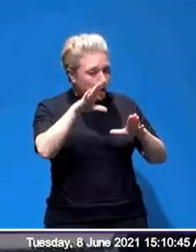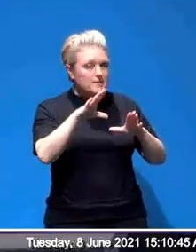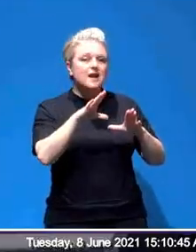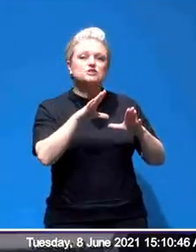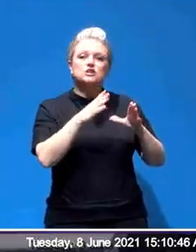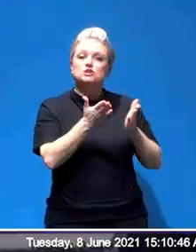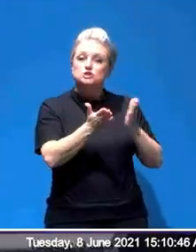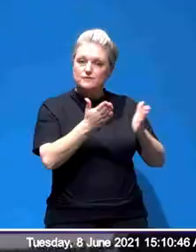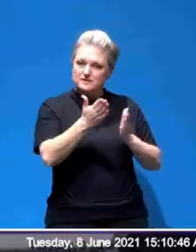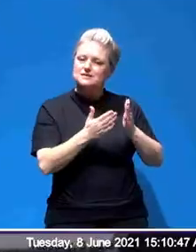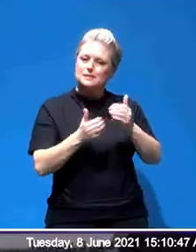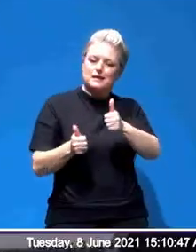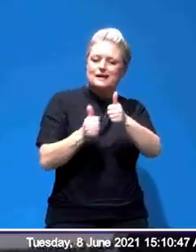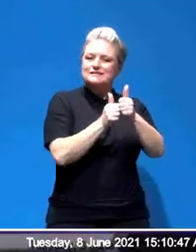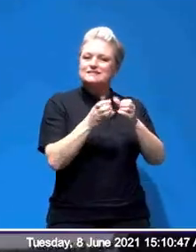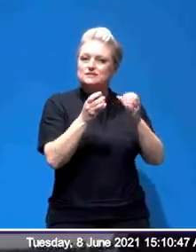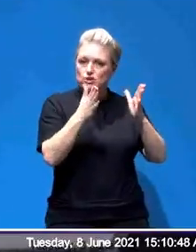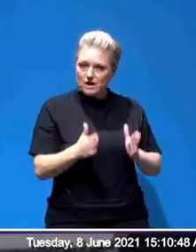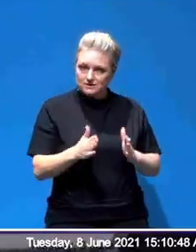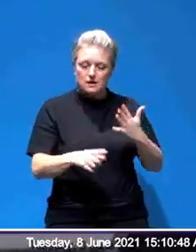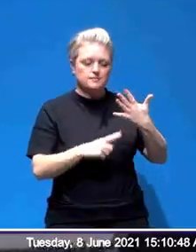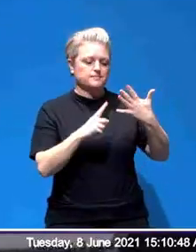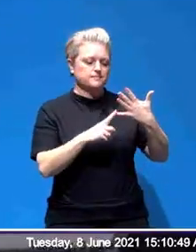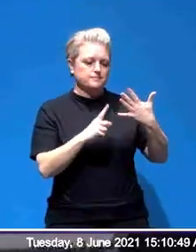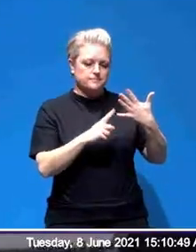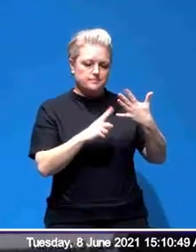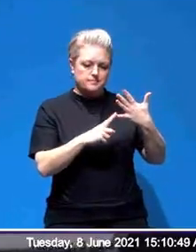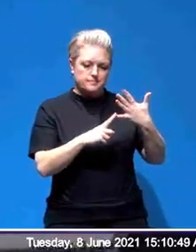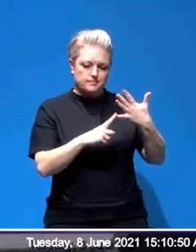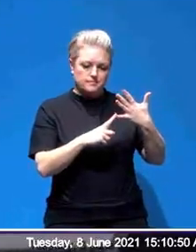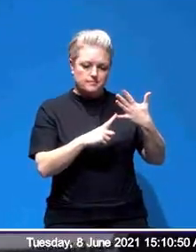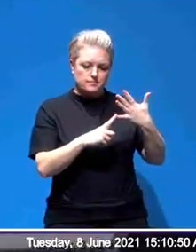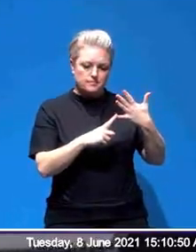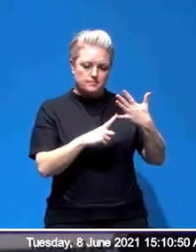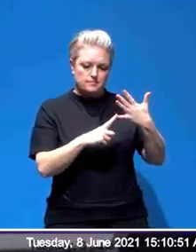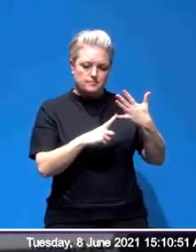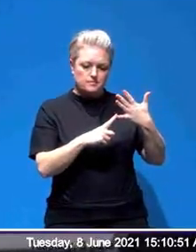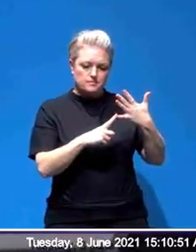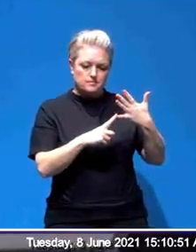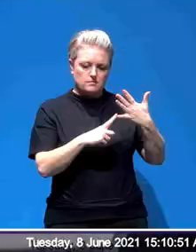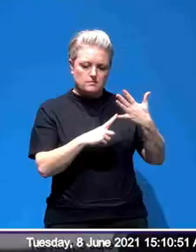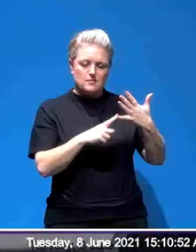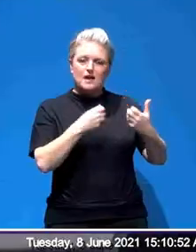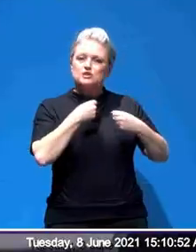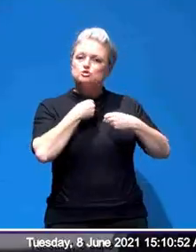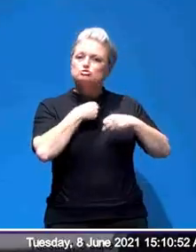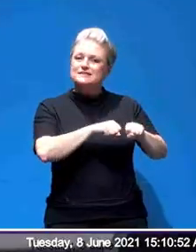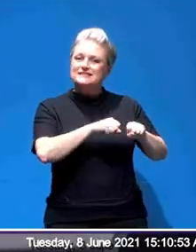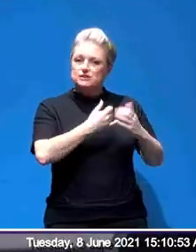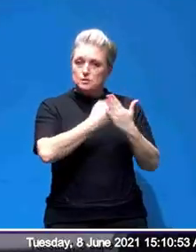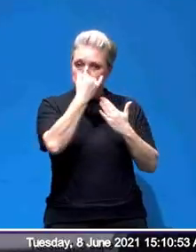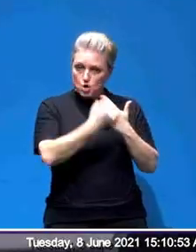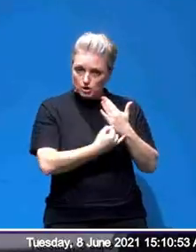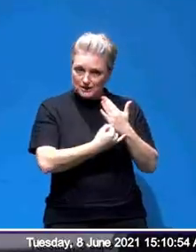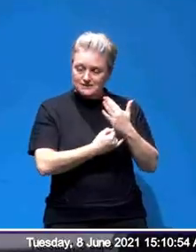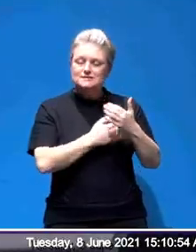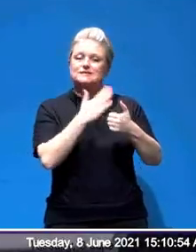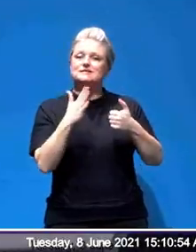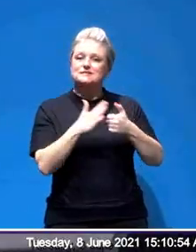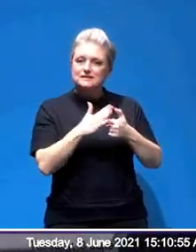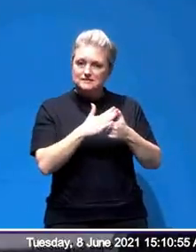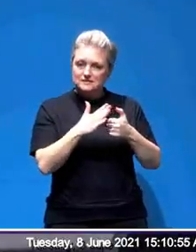have a Manager of Strategic Projects and also the last one, I have a manager